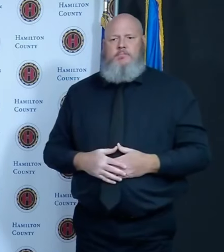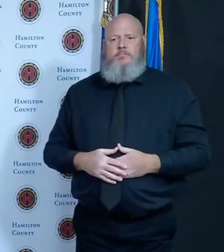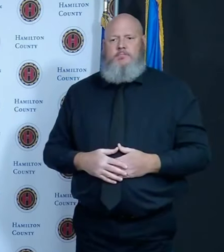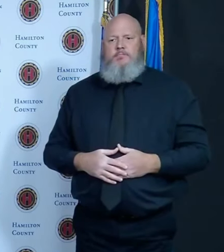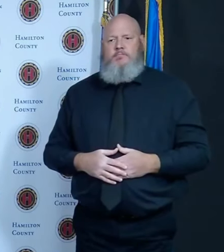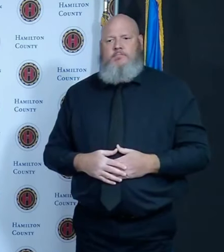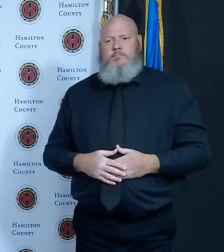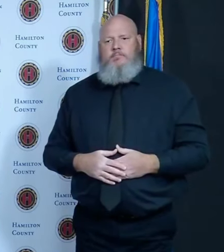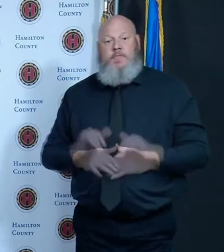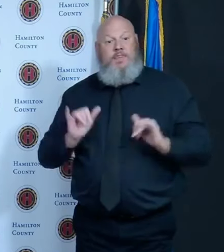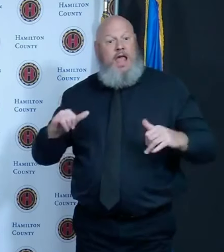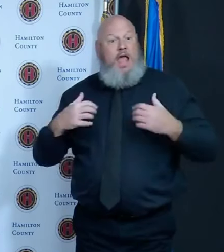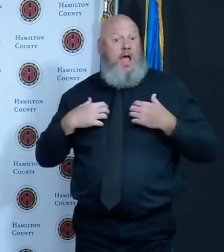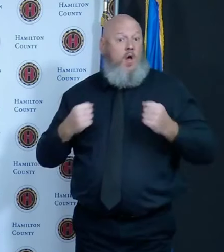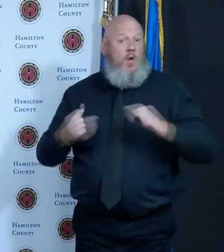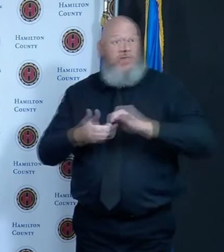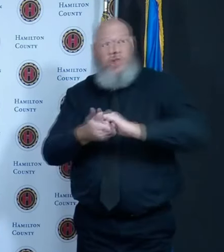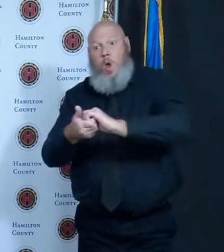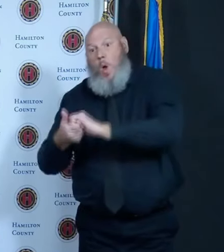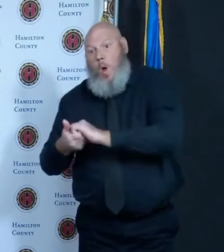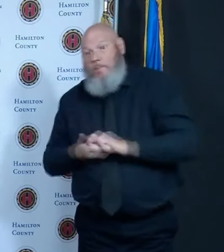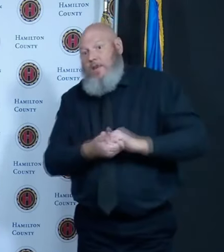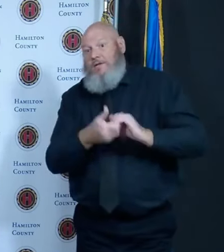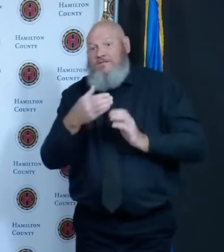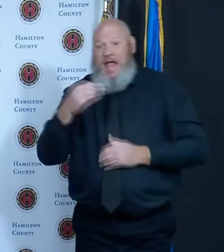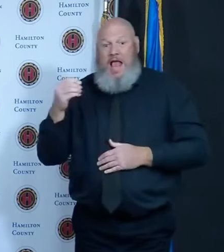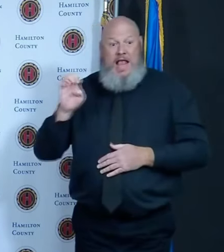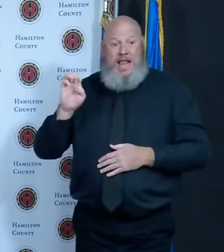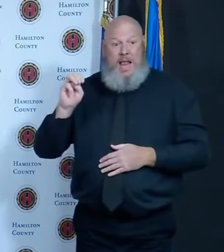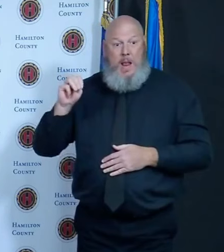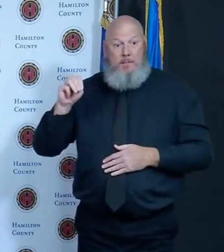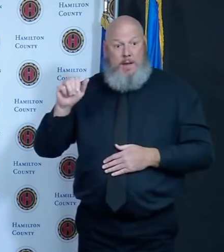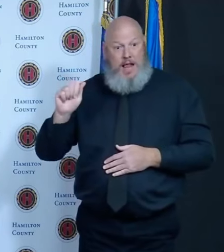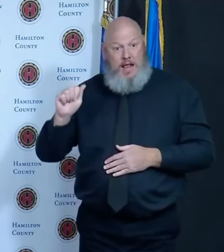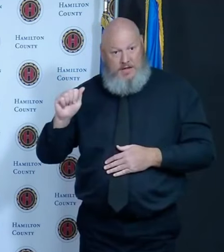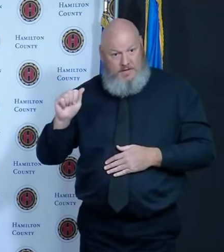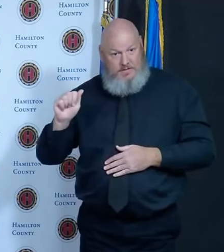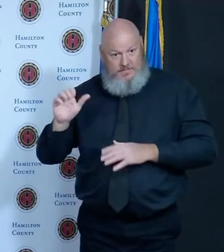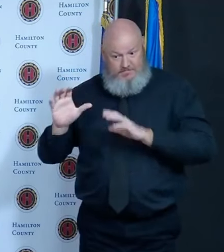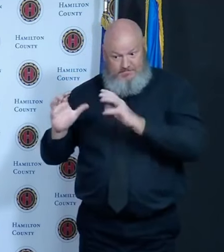to make sure we have enough to distribute to those organizations so